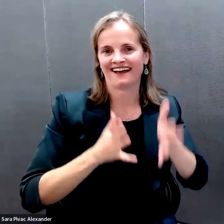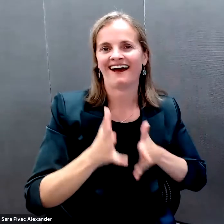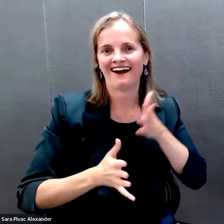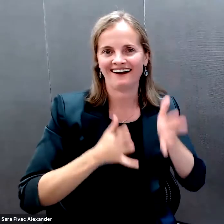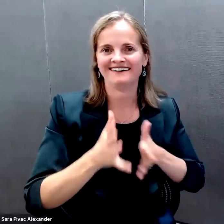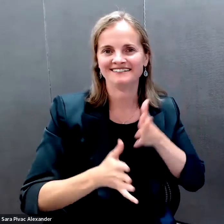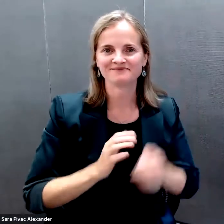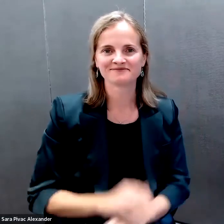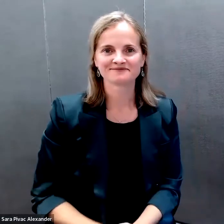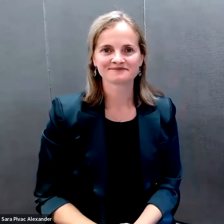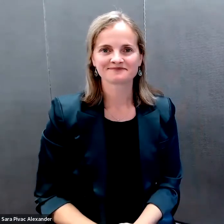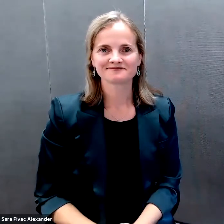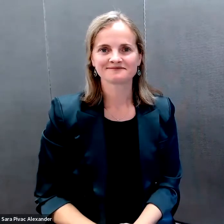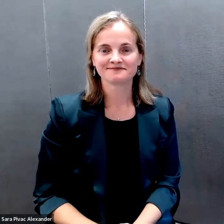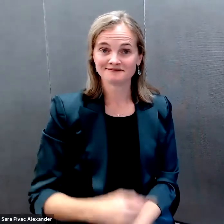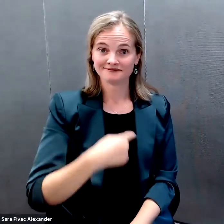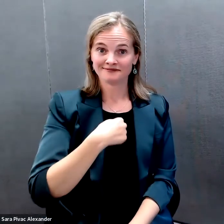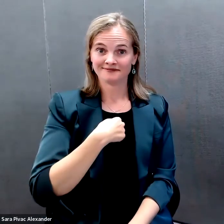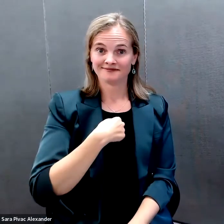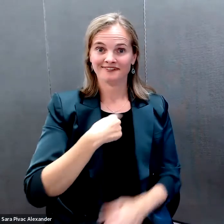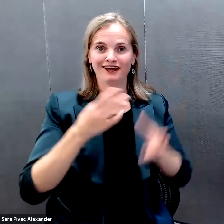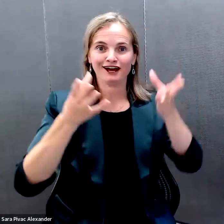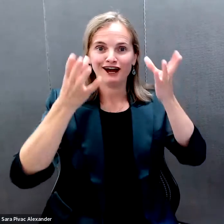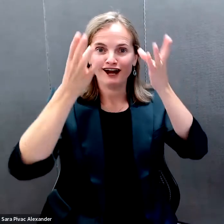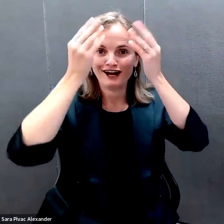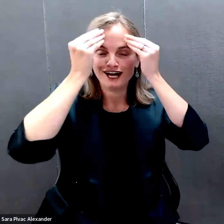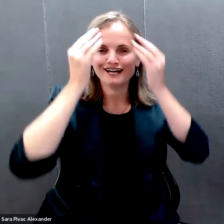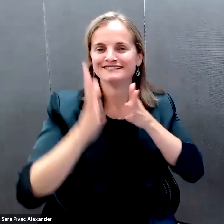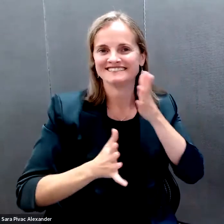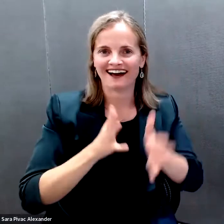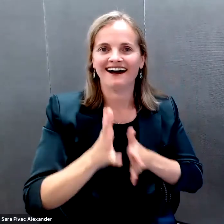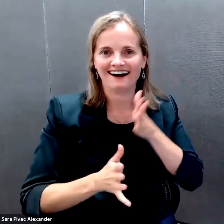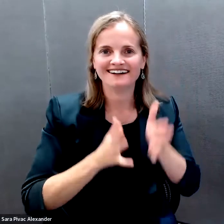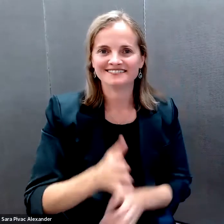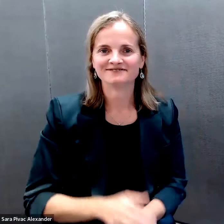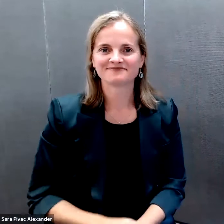I'm learning sign